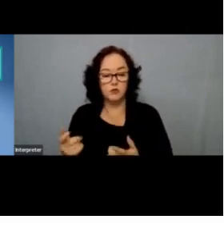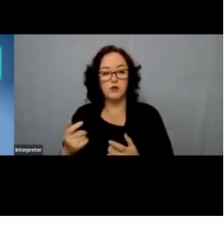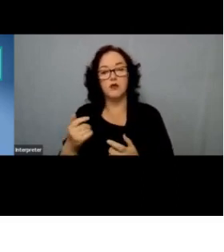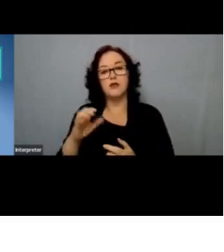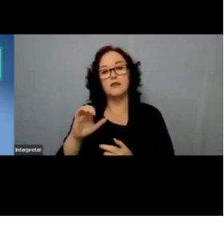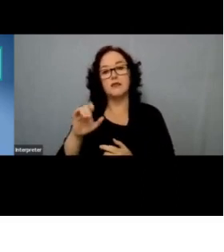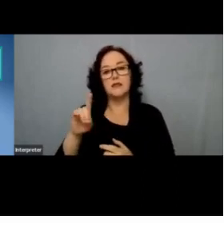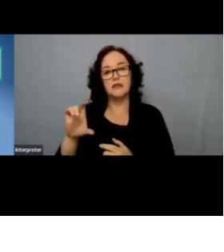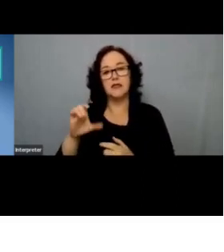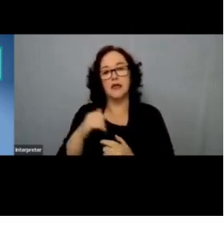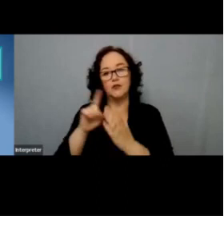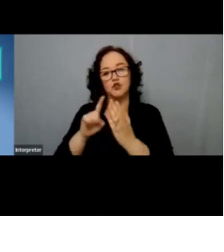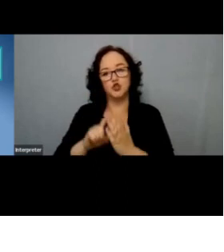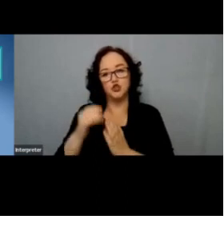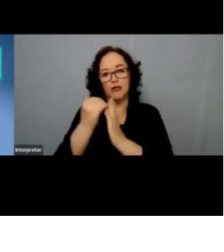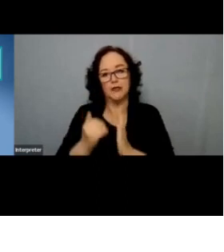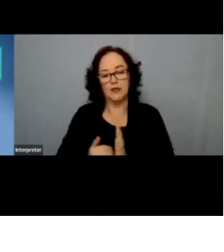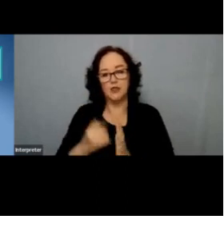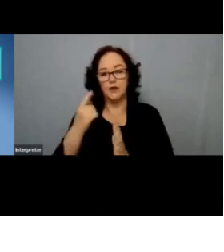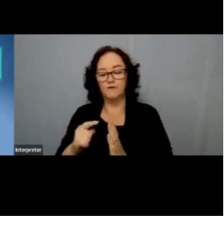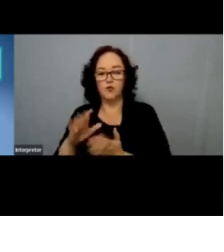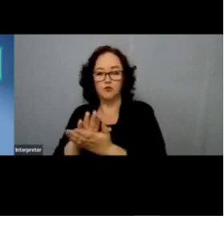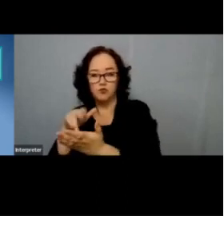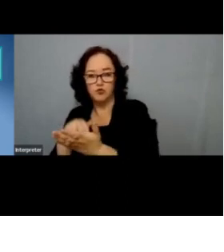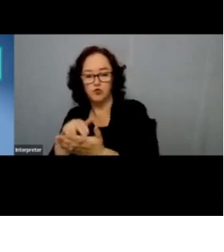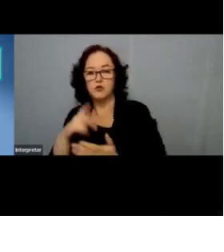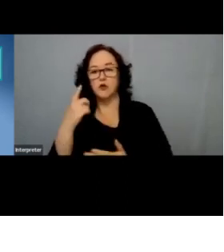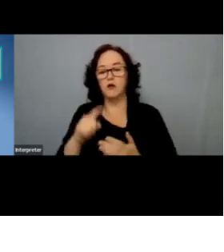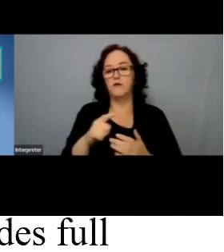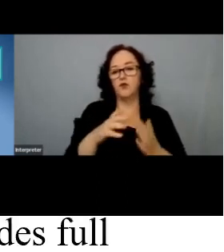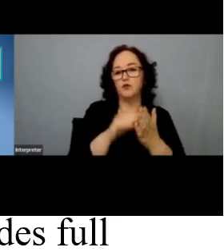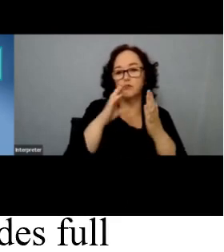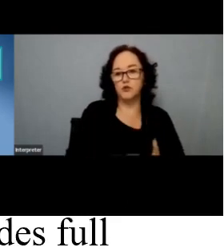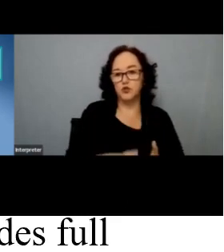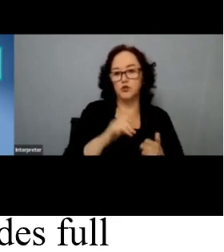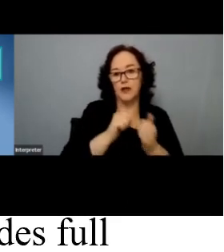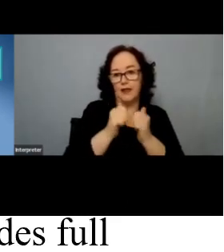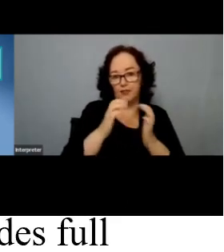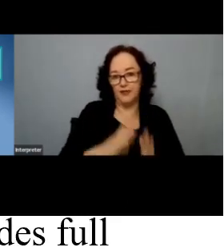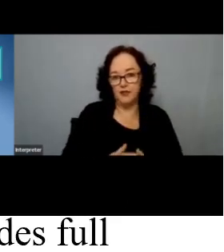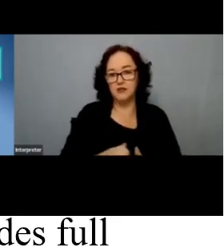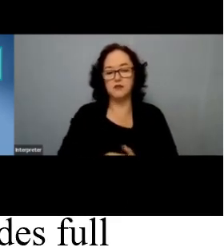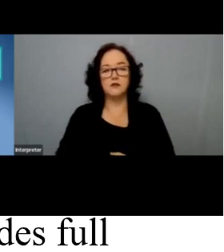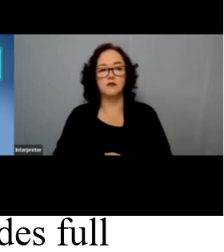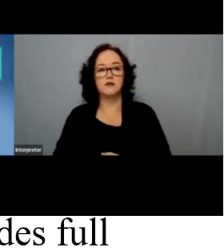nurses, and there's one for student athletes. Next slide. We also have a number of guides,